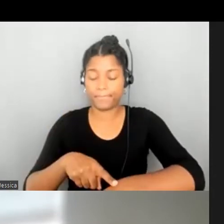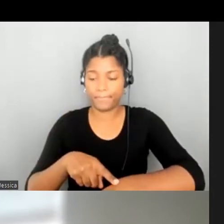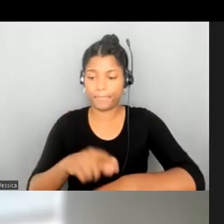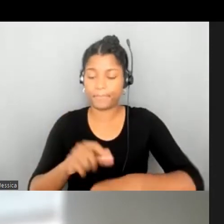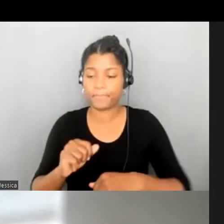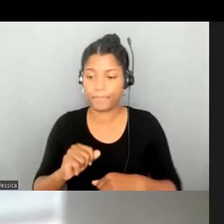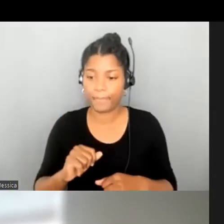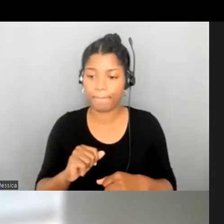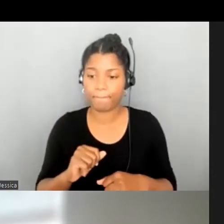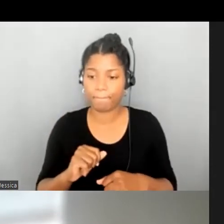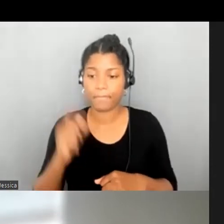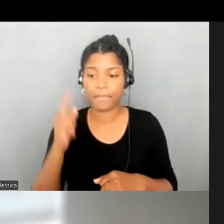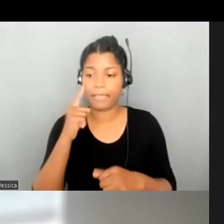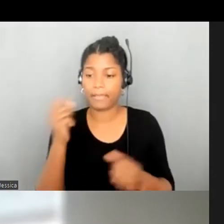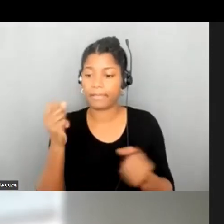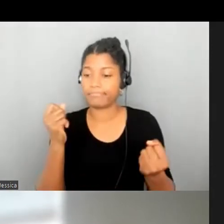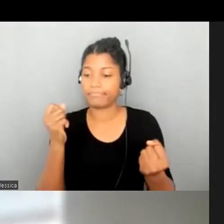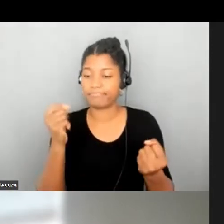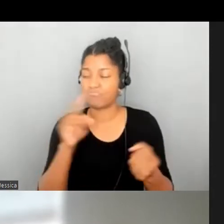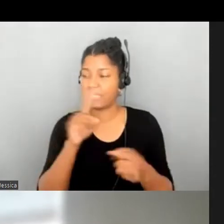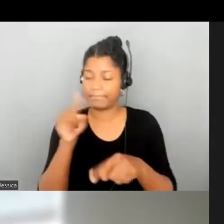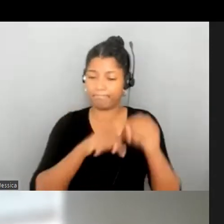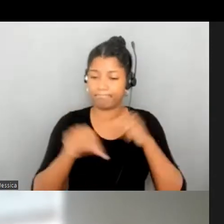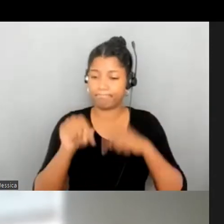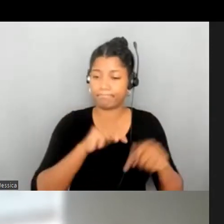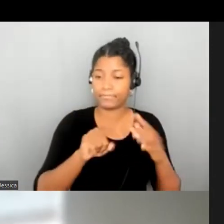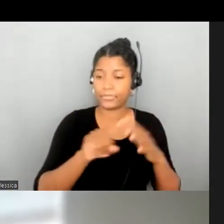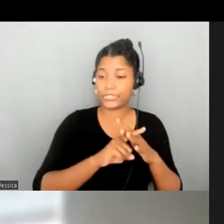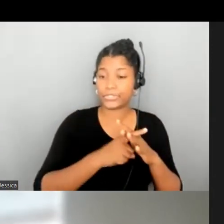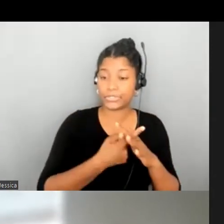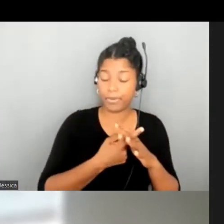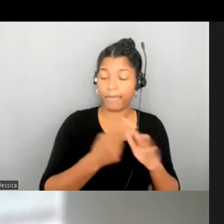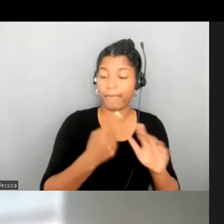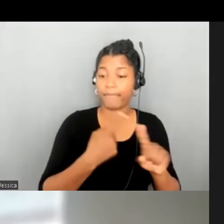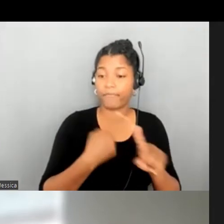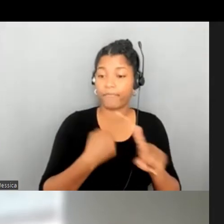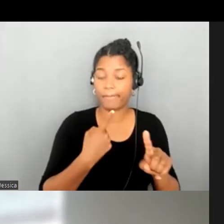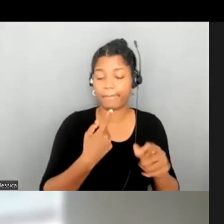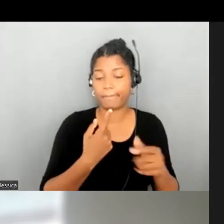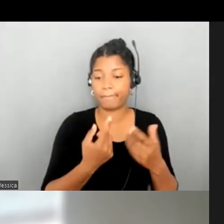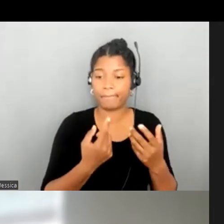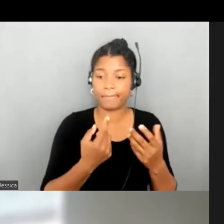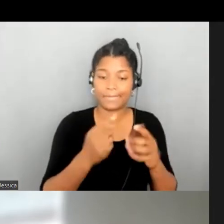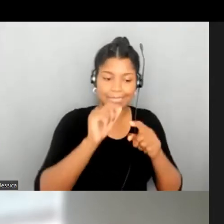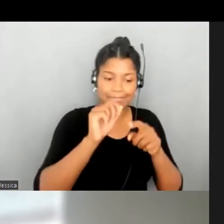I think a lot of it was started from a statute perspective than anything else. We had